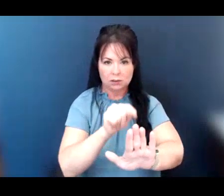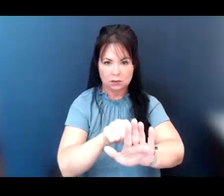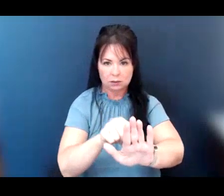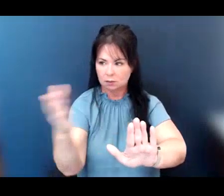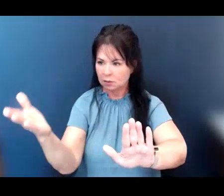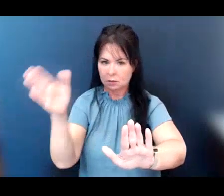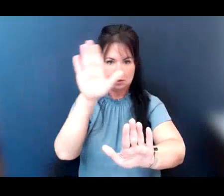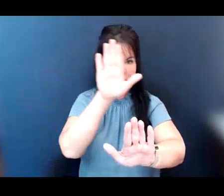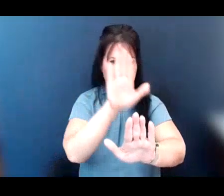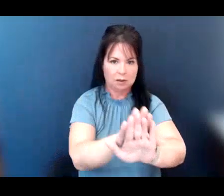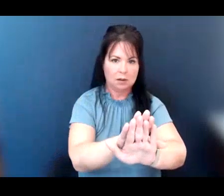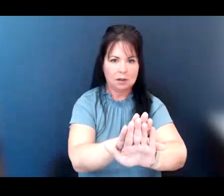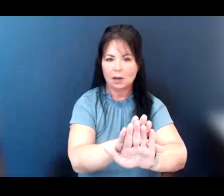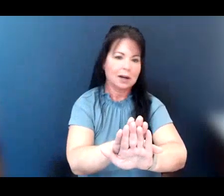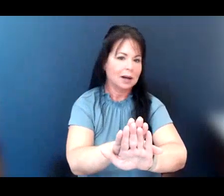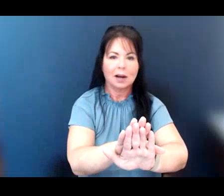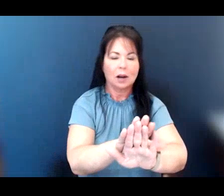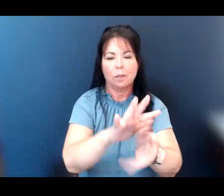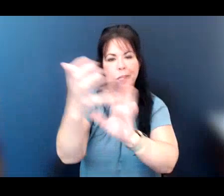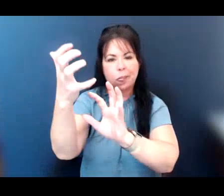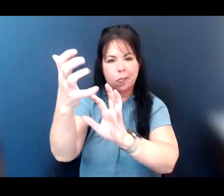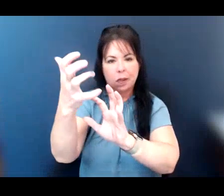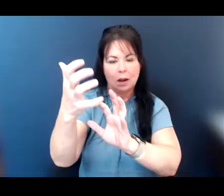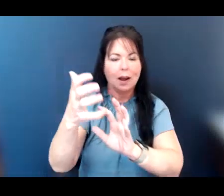code that is needed for the assistive technology tool.